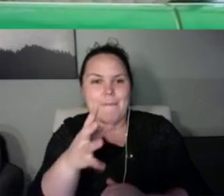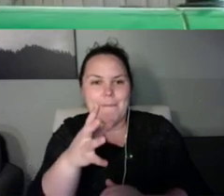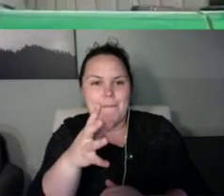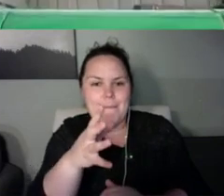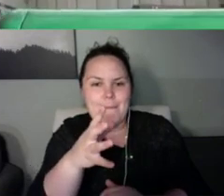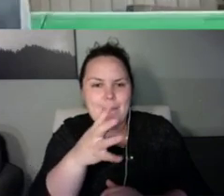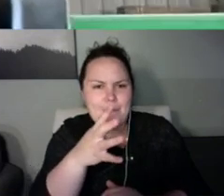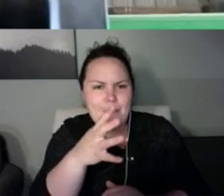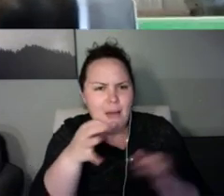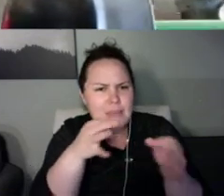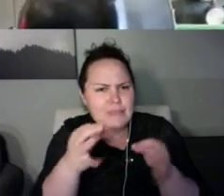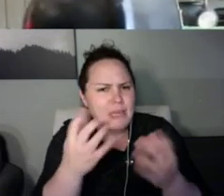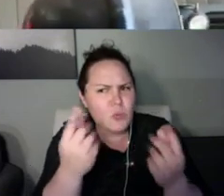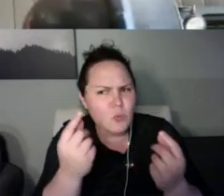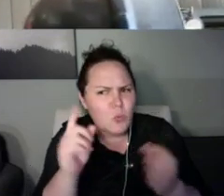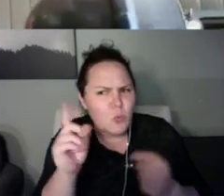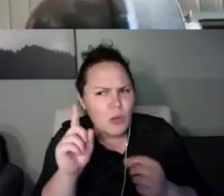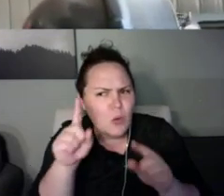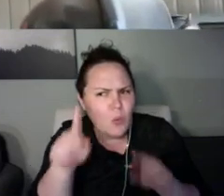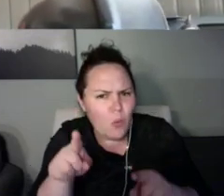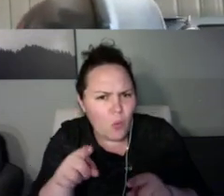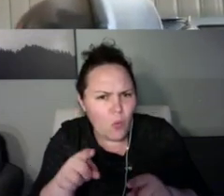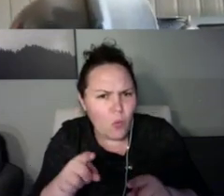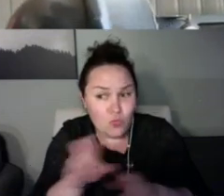and she will tell me where I have to go here. So here we go.